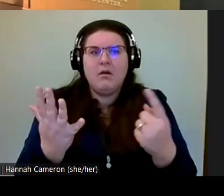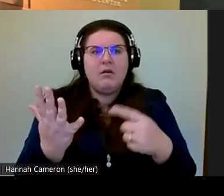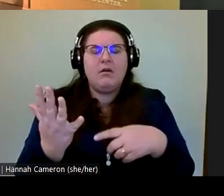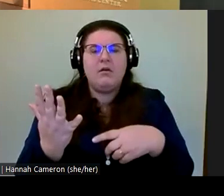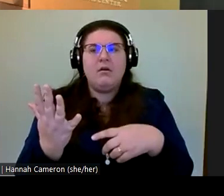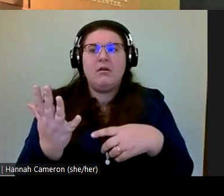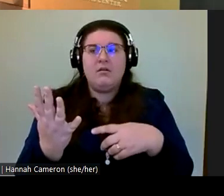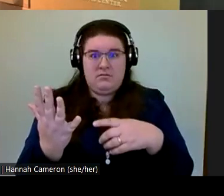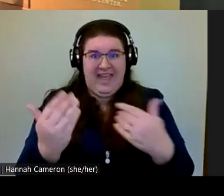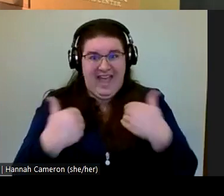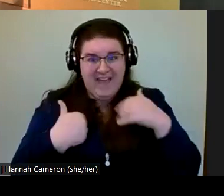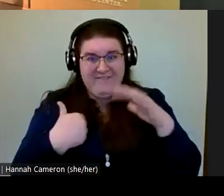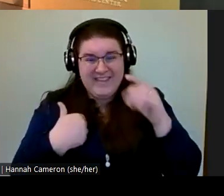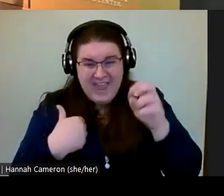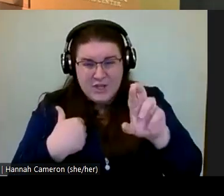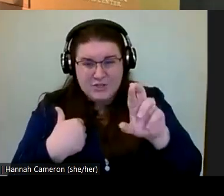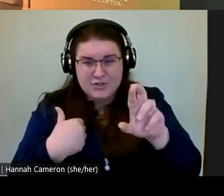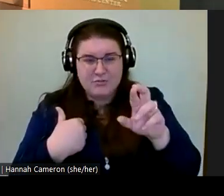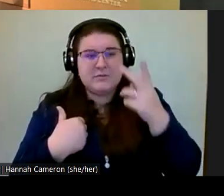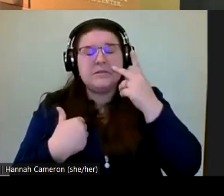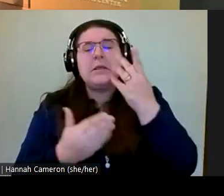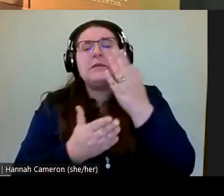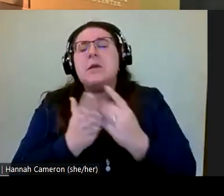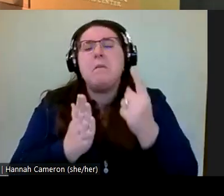helping people with cancer we would find that totally unacceptable but that is kind of where